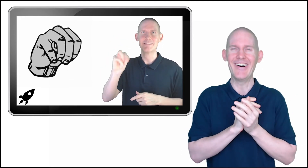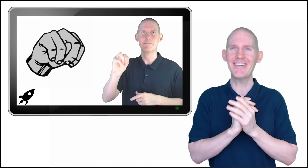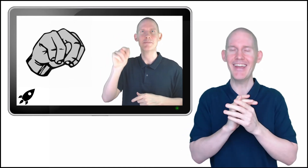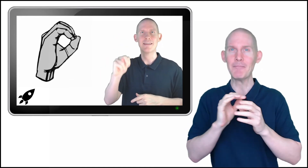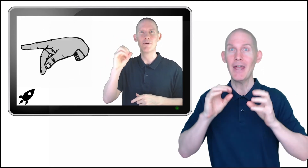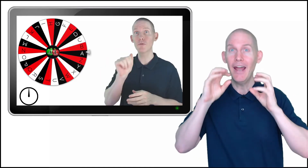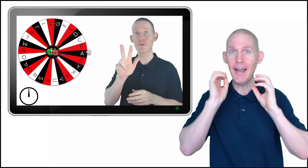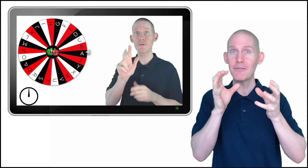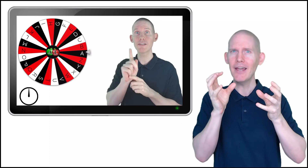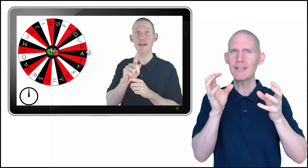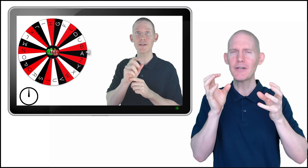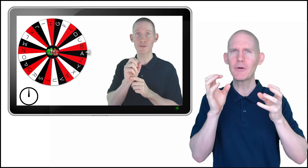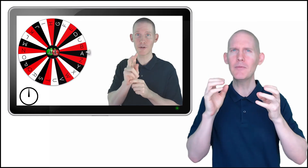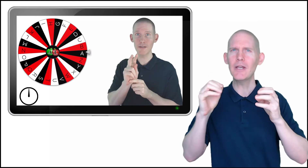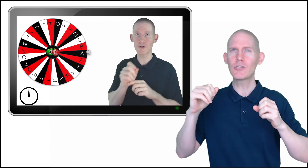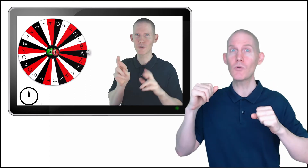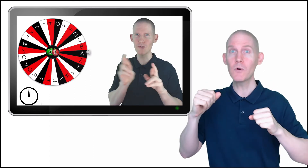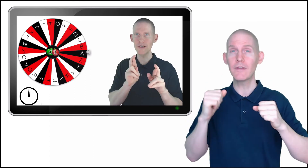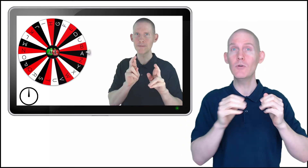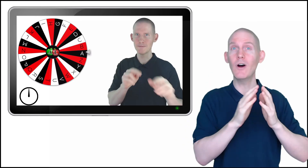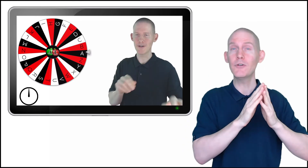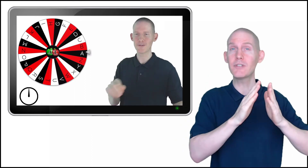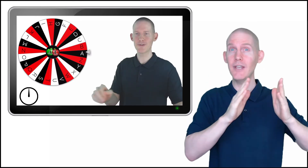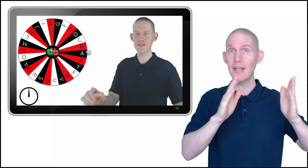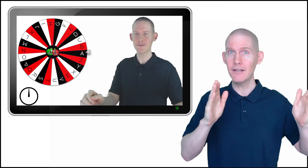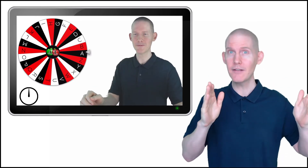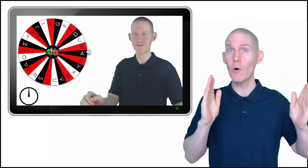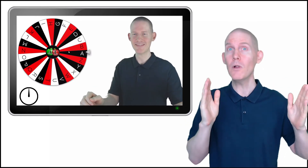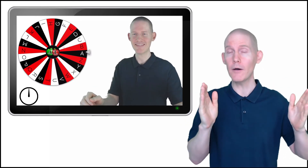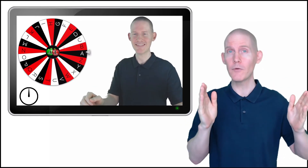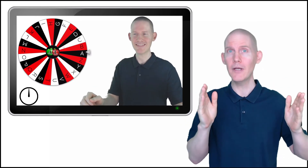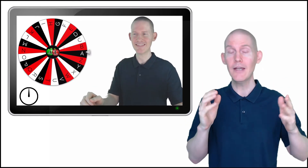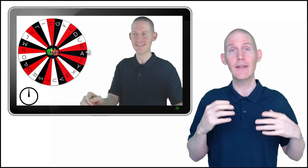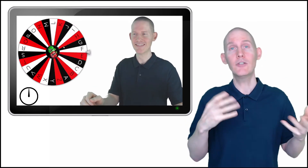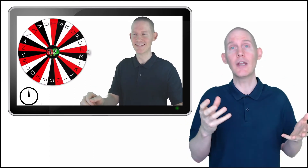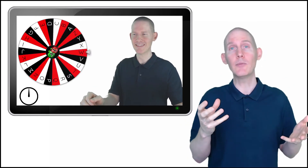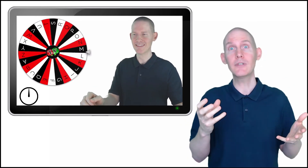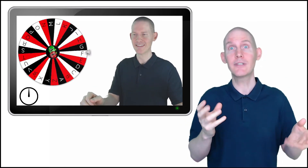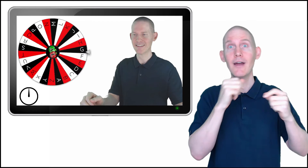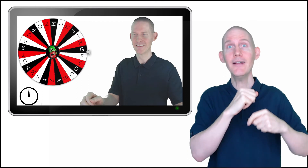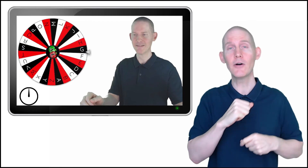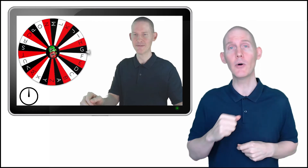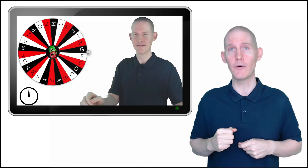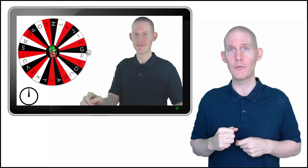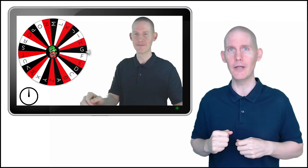OK, after that, we're going to make sure that you understand the whole alphabet and that you're able to sign the whole alphabet.